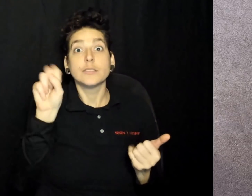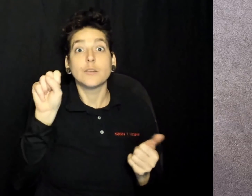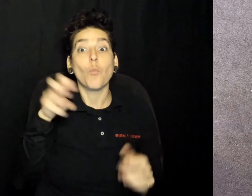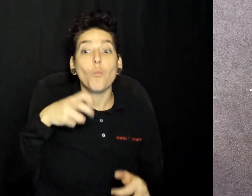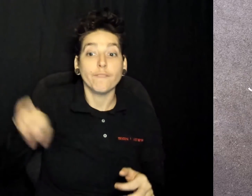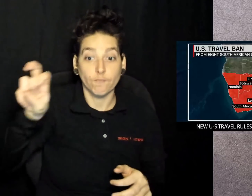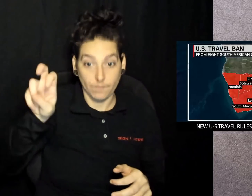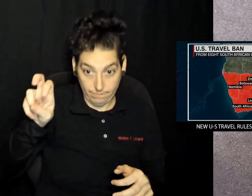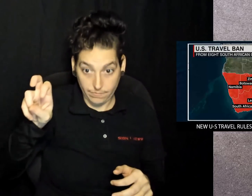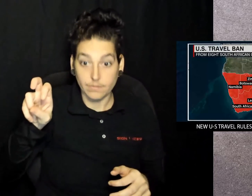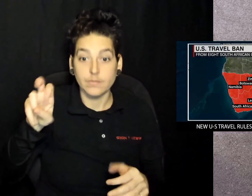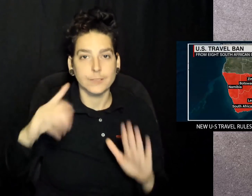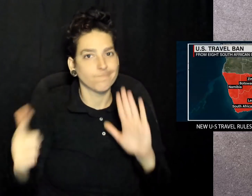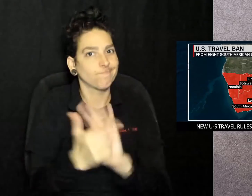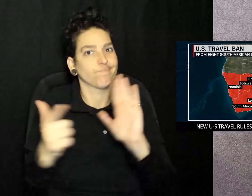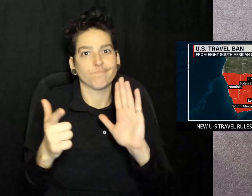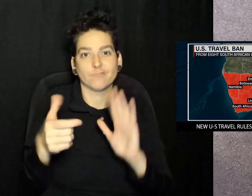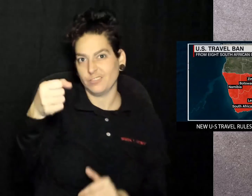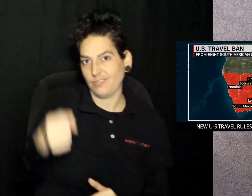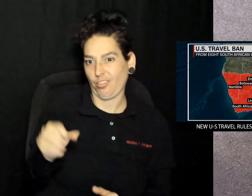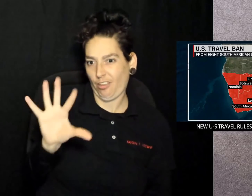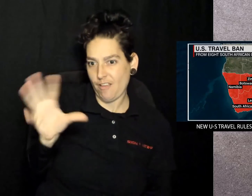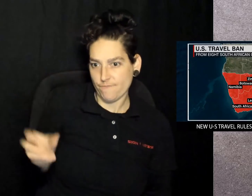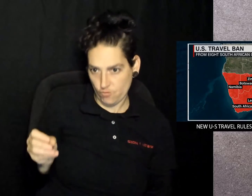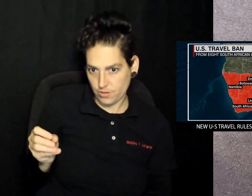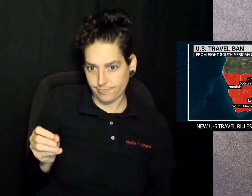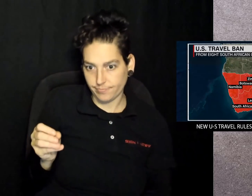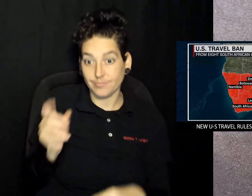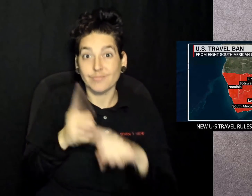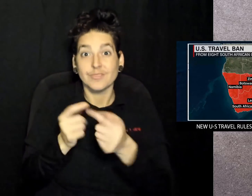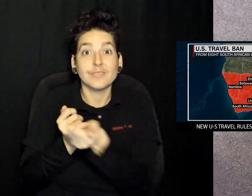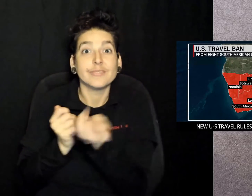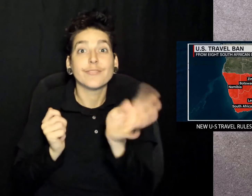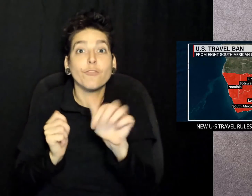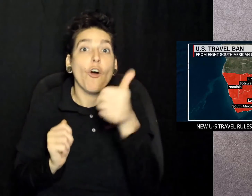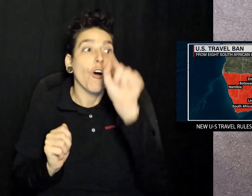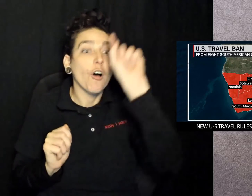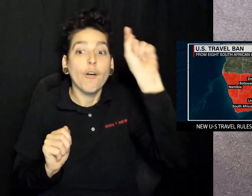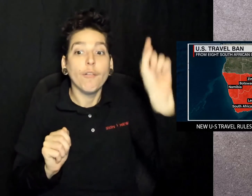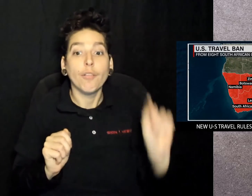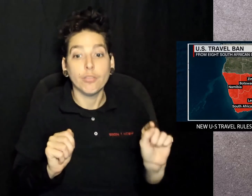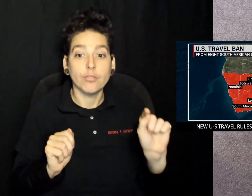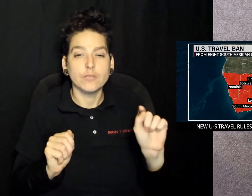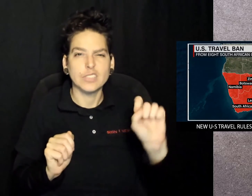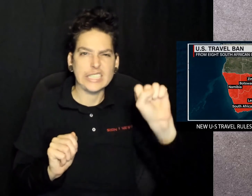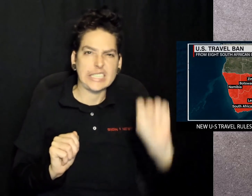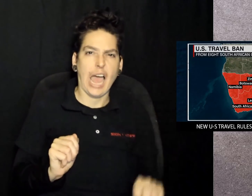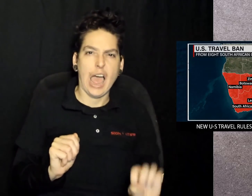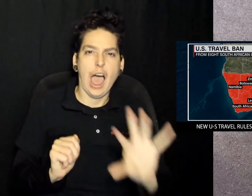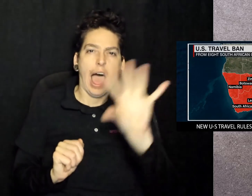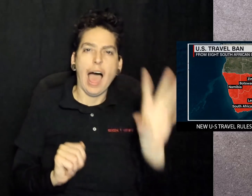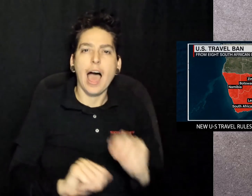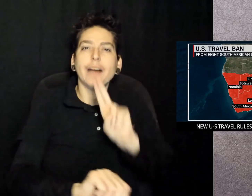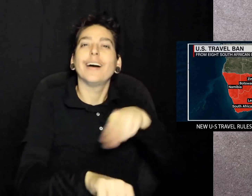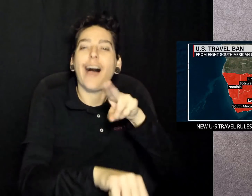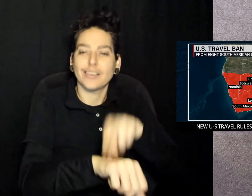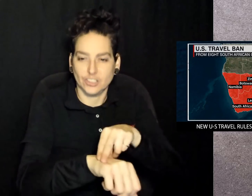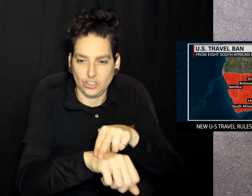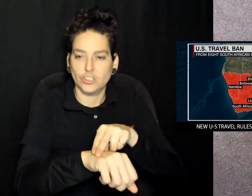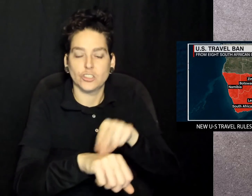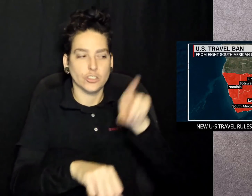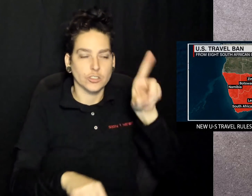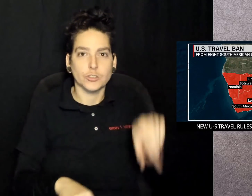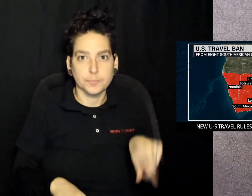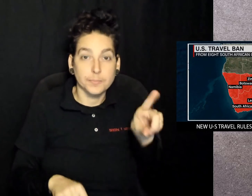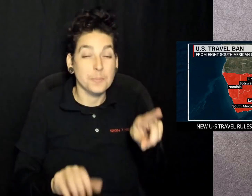right now the US has a travel ban on South Africa and several other southern African nations